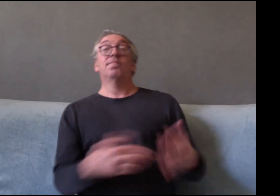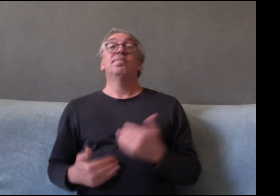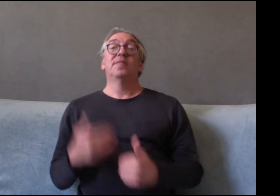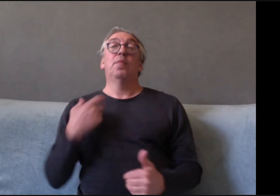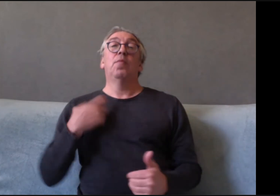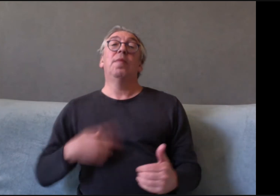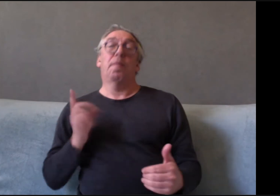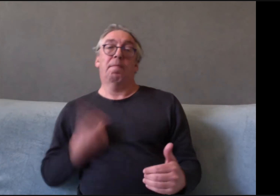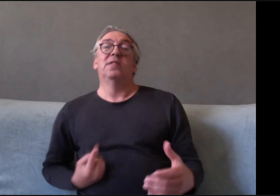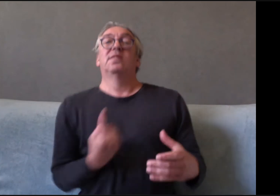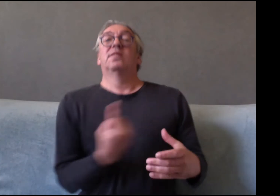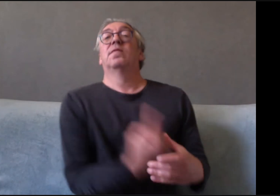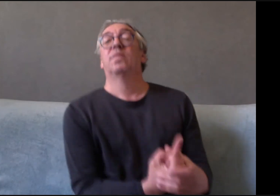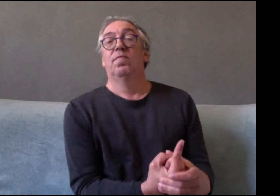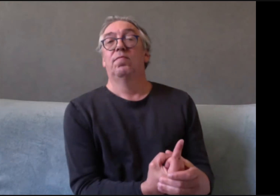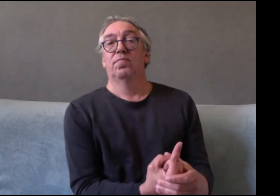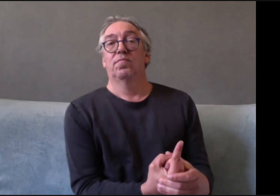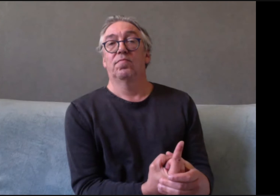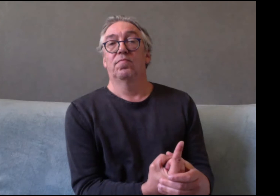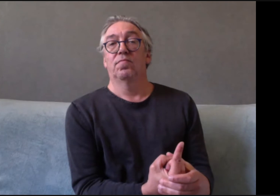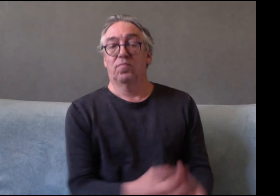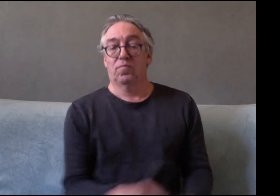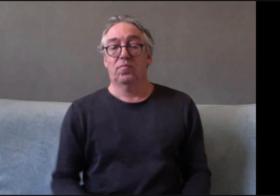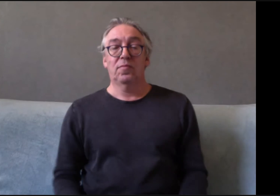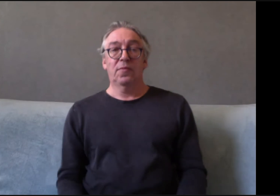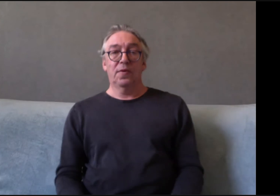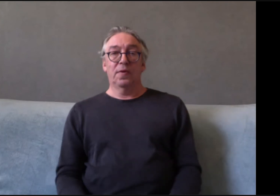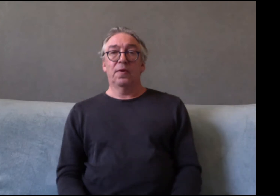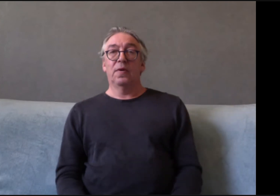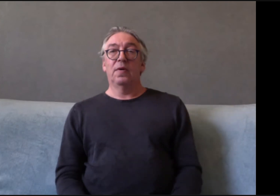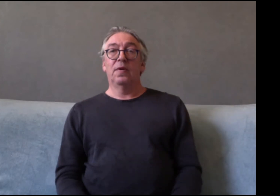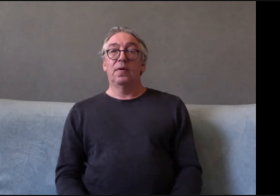of the measures to face the COVID-19. Thank you.